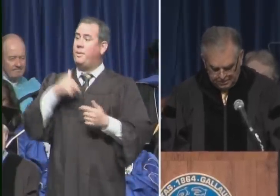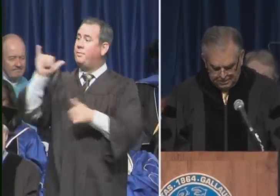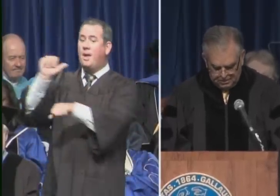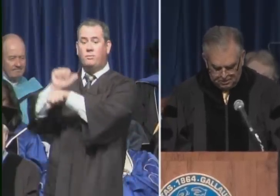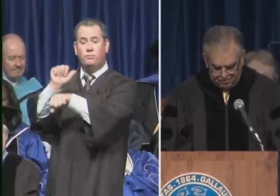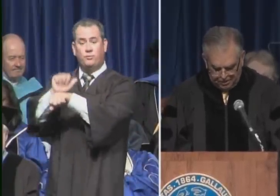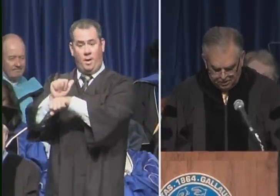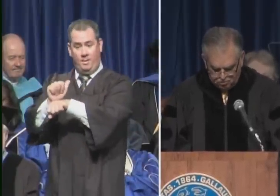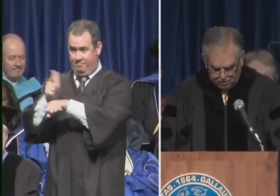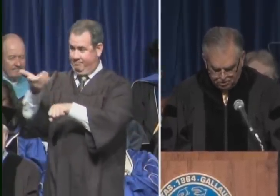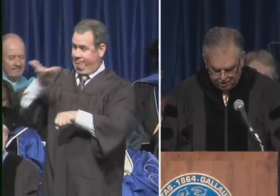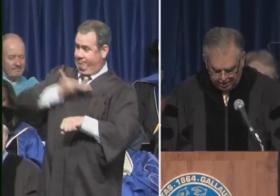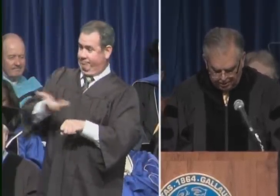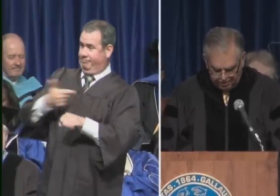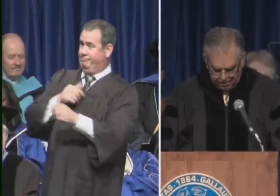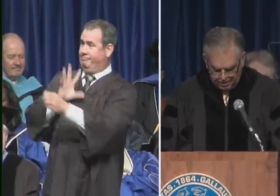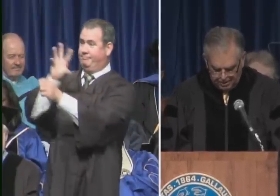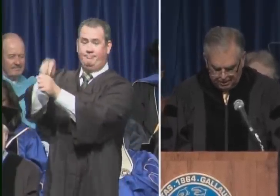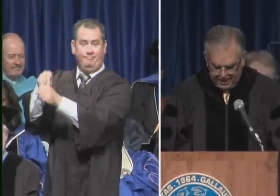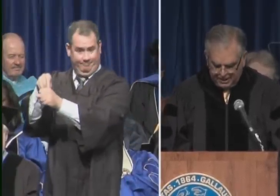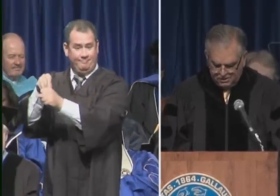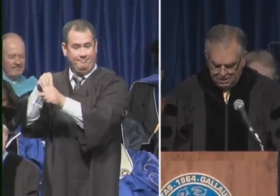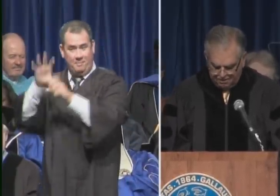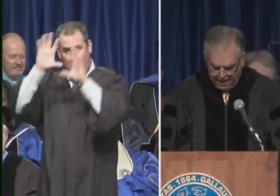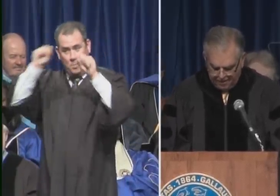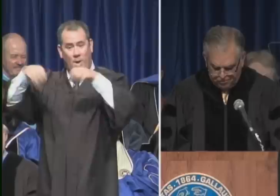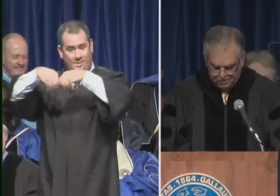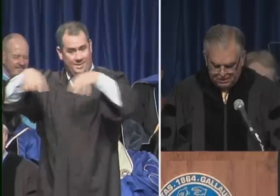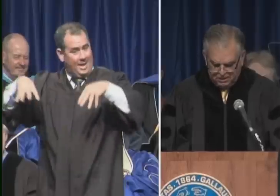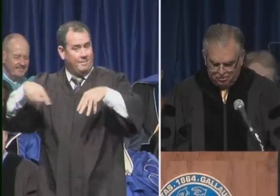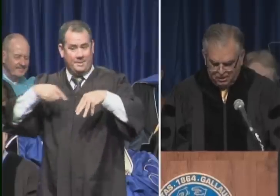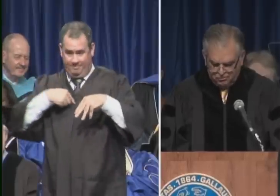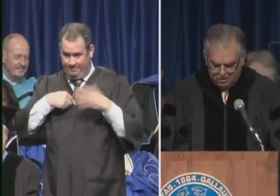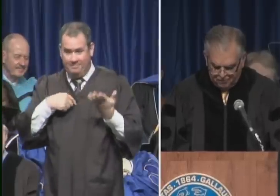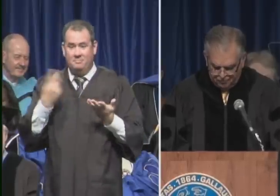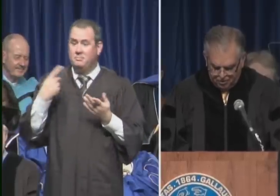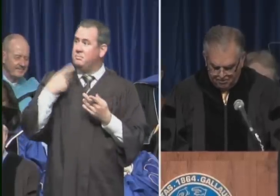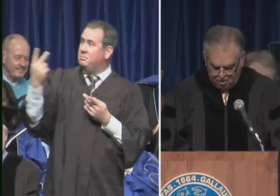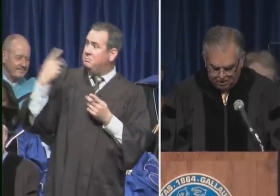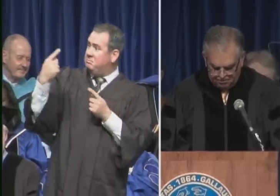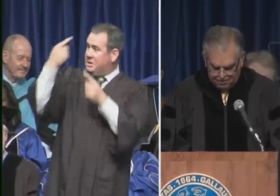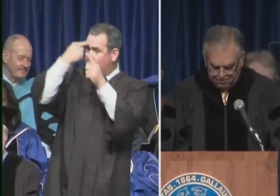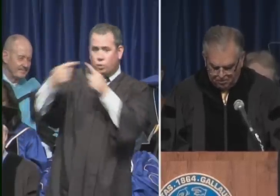The things we shared: Like a deep passion to get big things done for the American people.